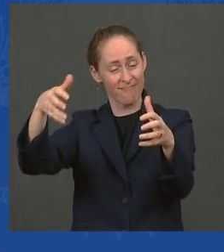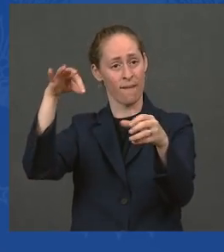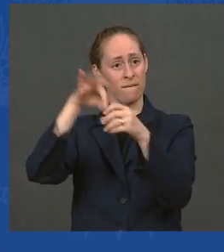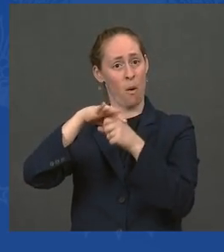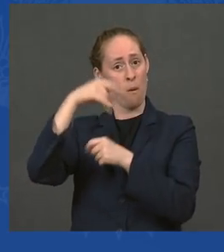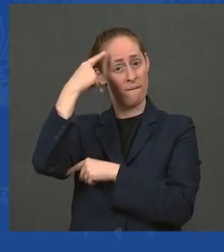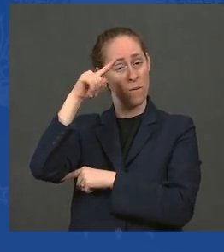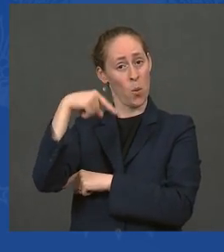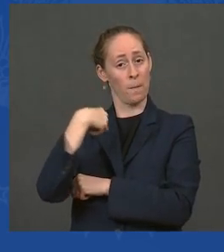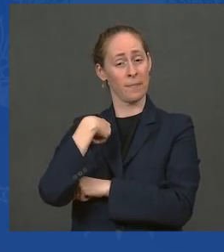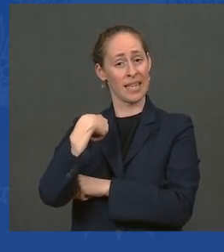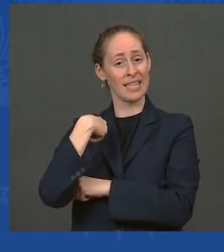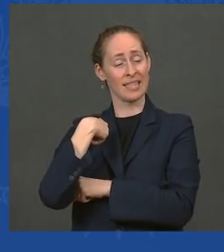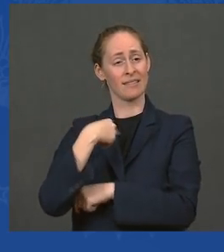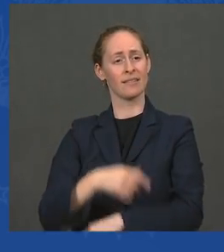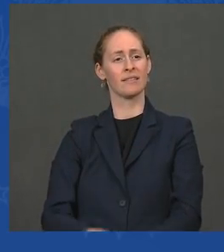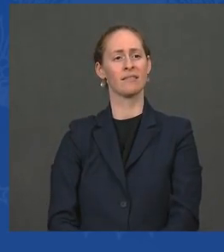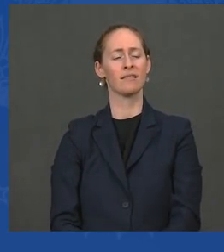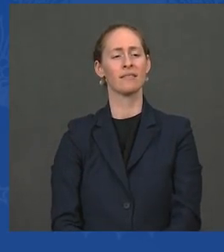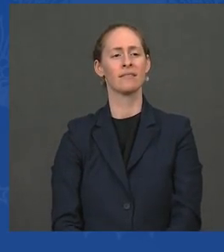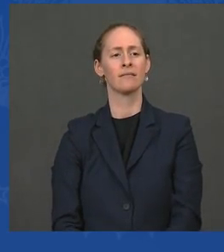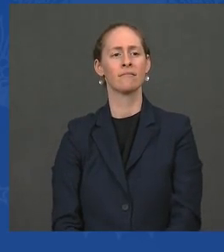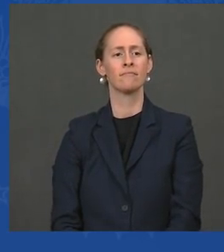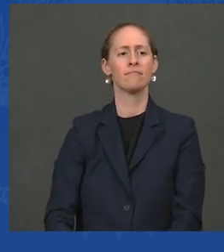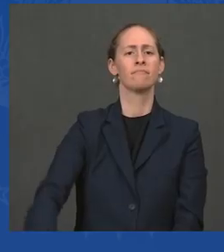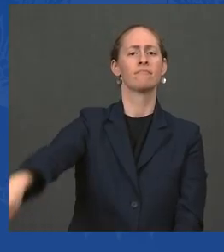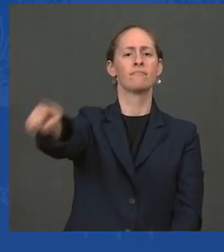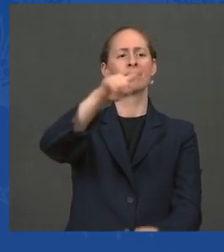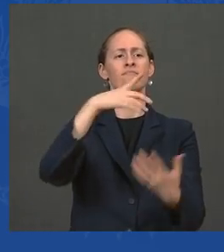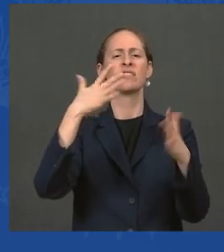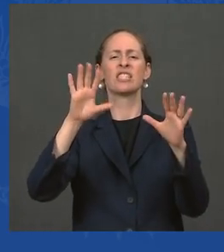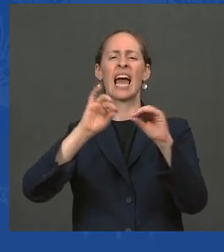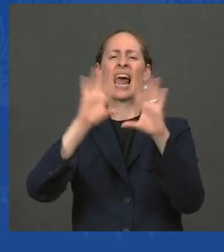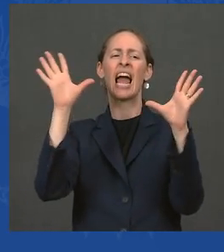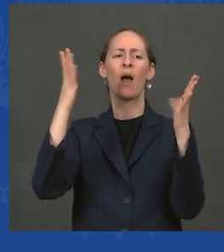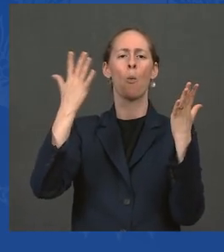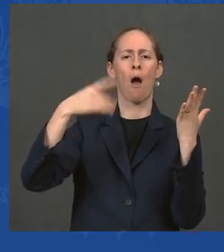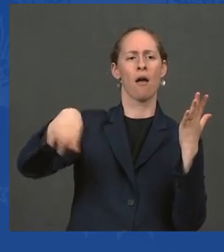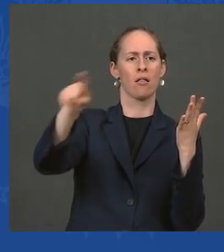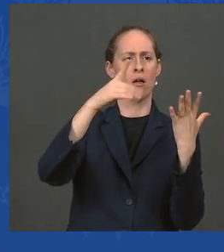And their voices deserve to be heard, not to be denied, or worse, be ignored.